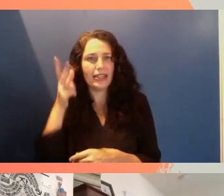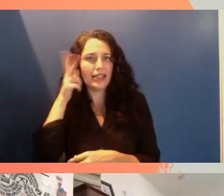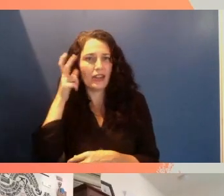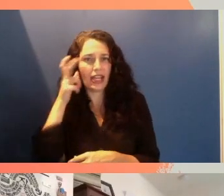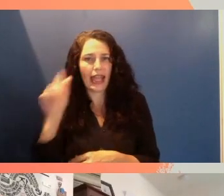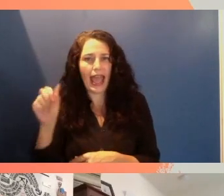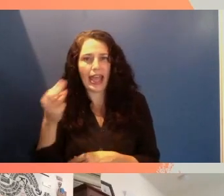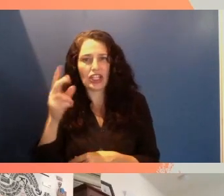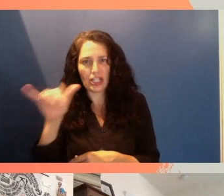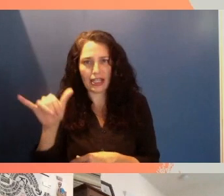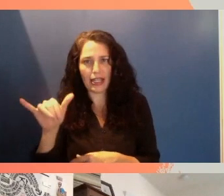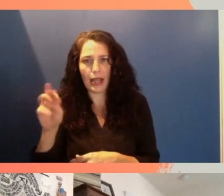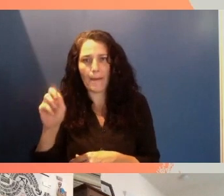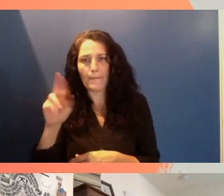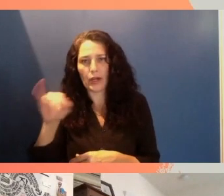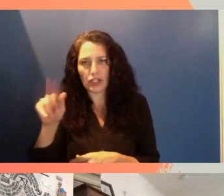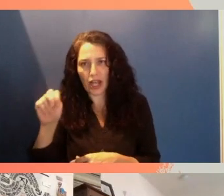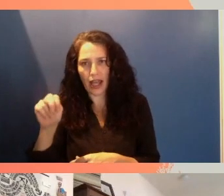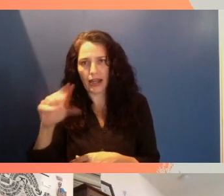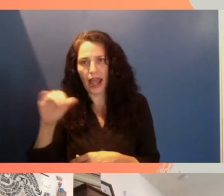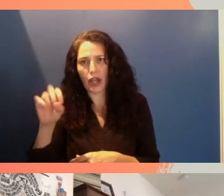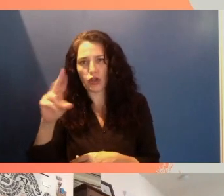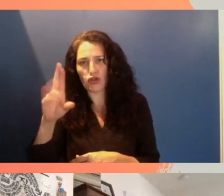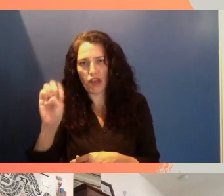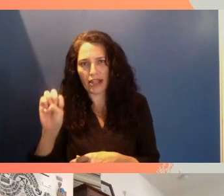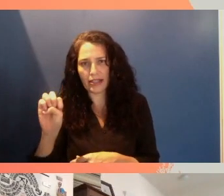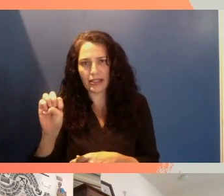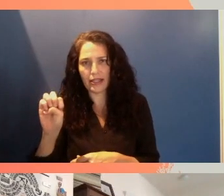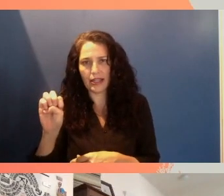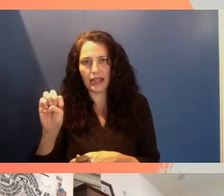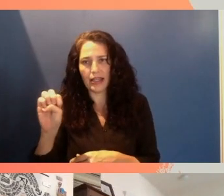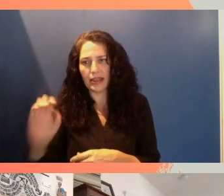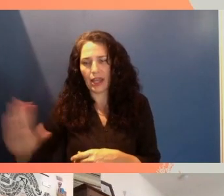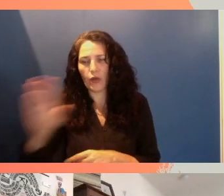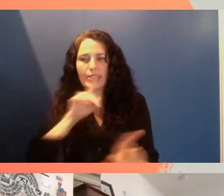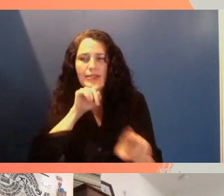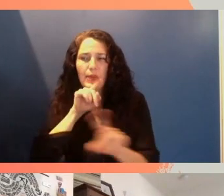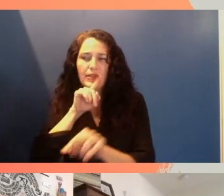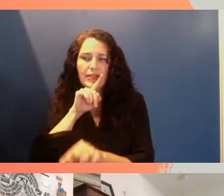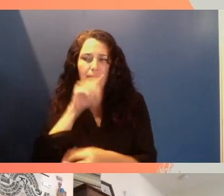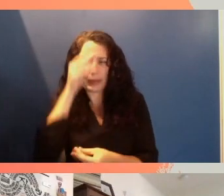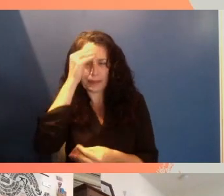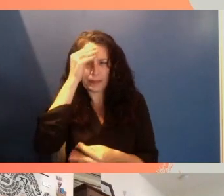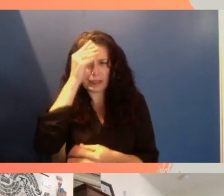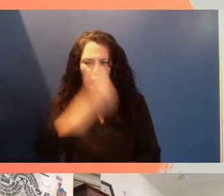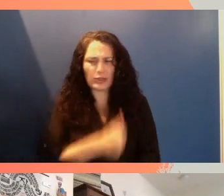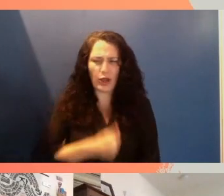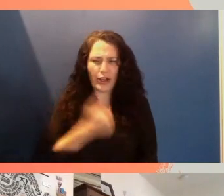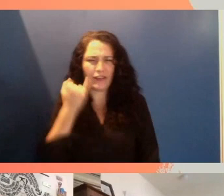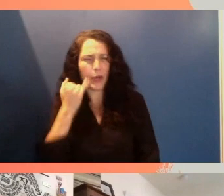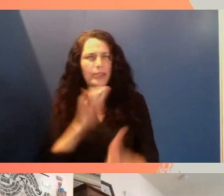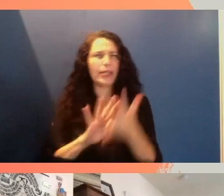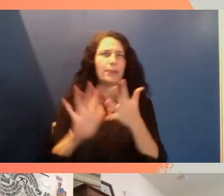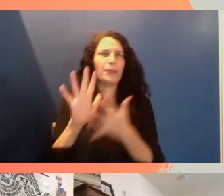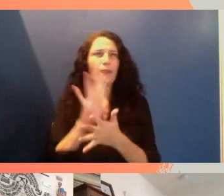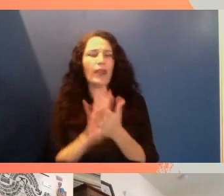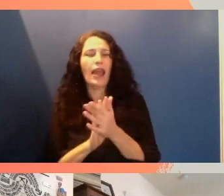really helped, so apologies. But, I'm almost a little hesitant to share my response